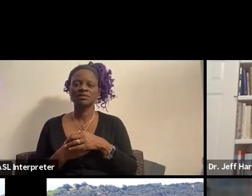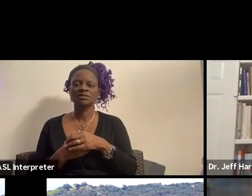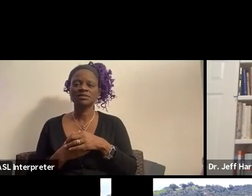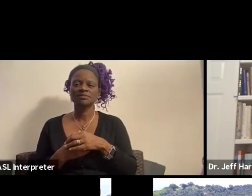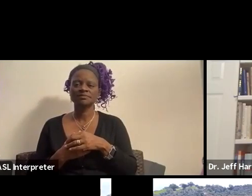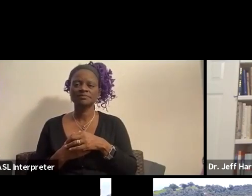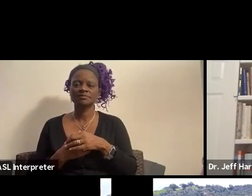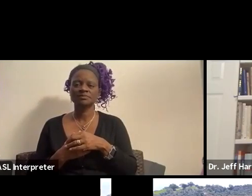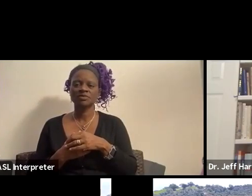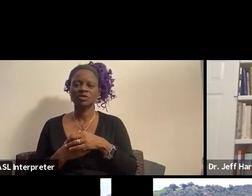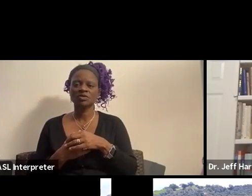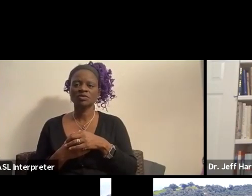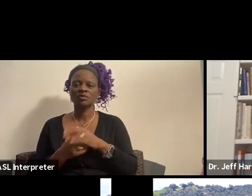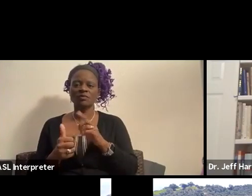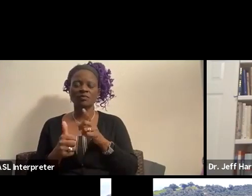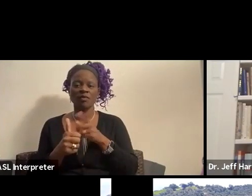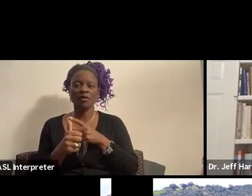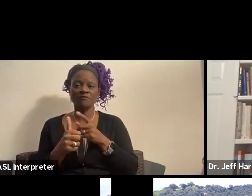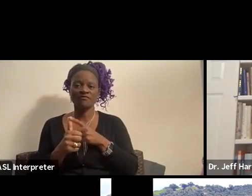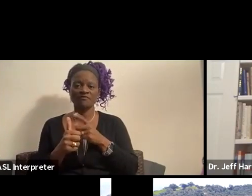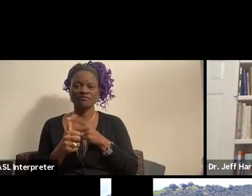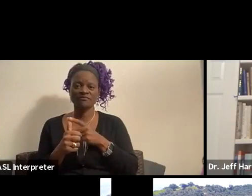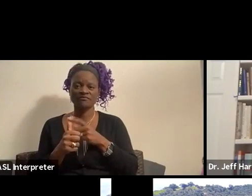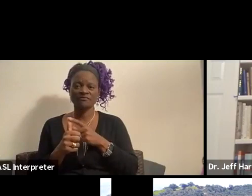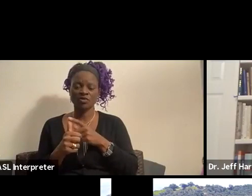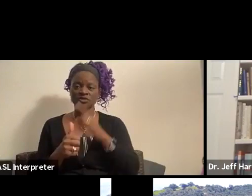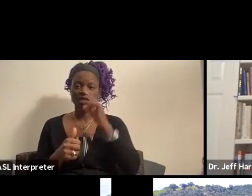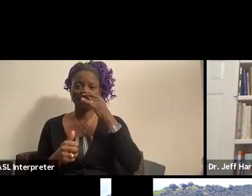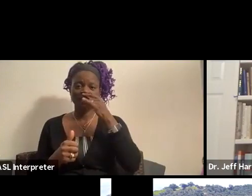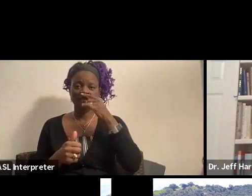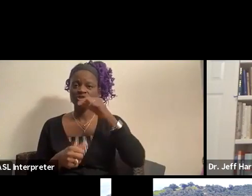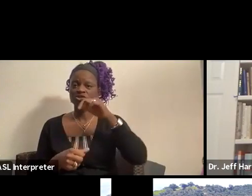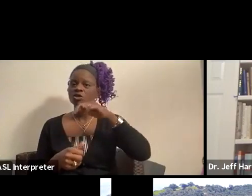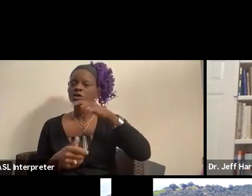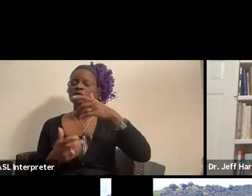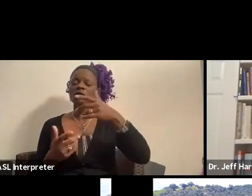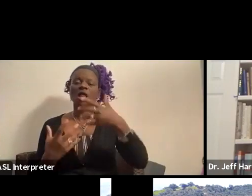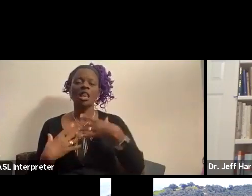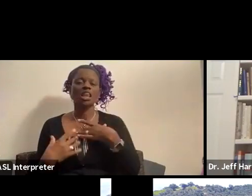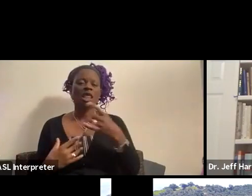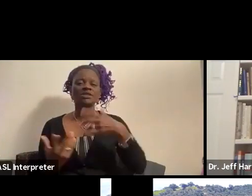first of all, they're social beings at that age and there's a need for connectivity.